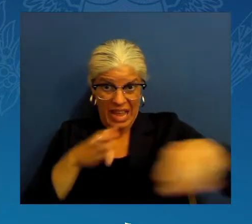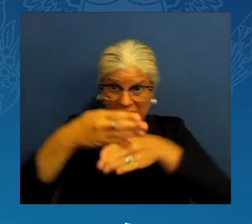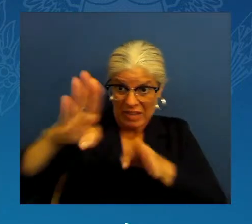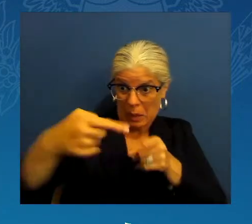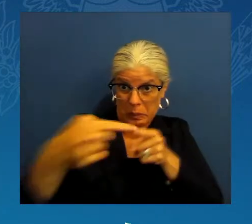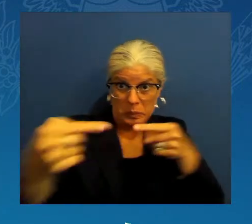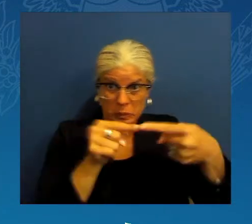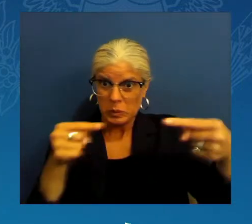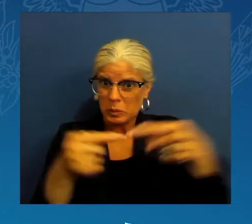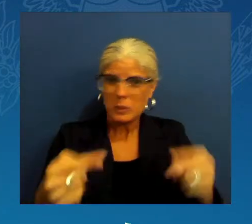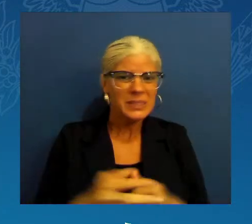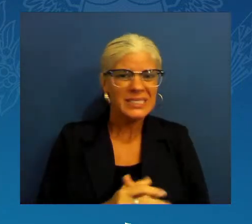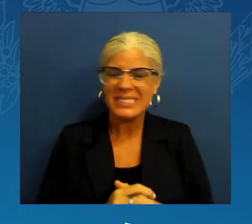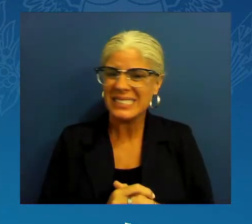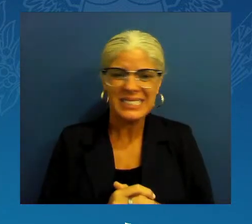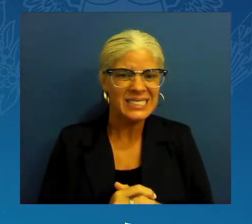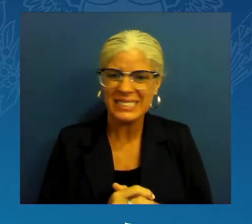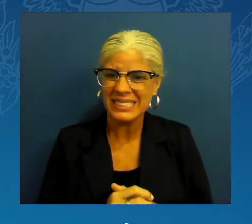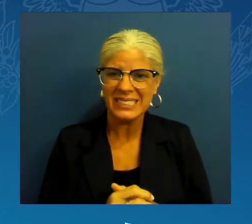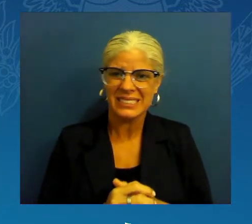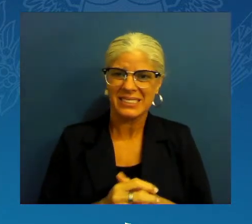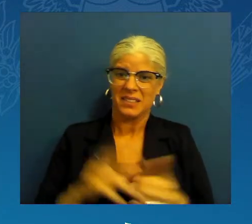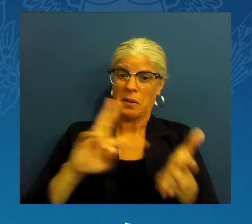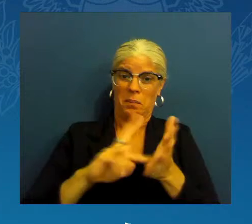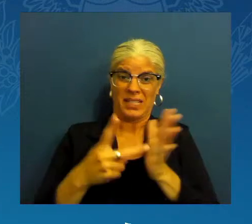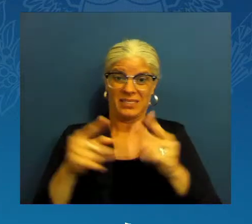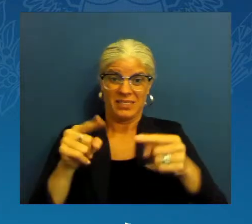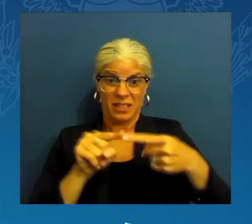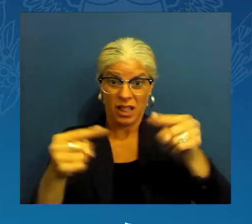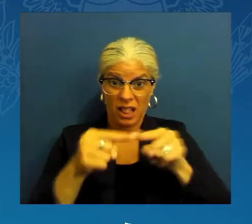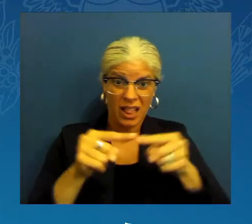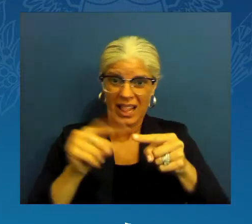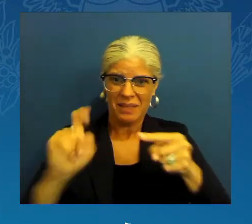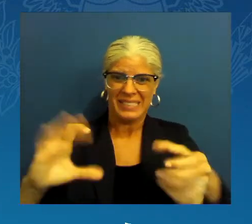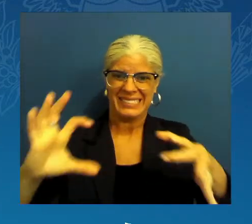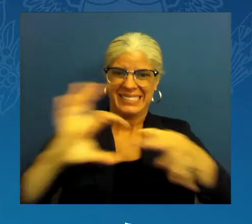So, I say to Sigma Gamma Rho Sorority, Incorporated,